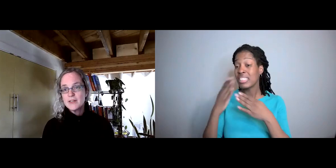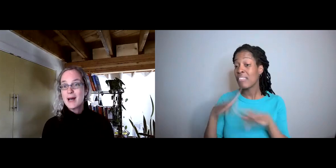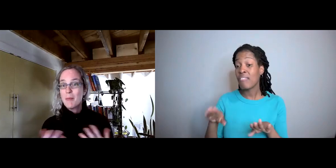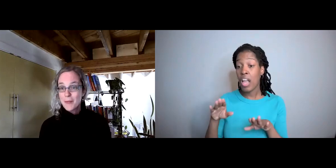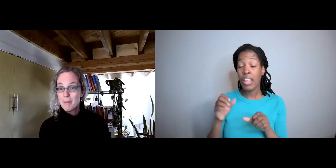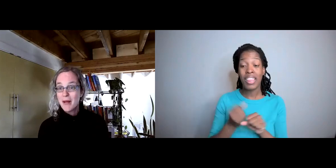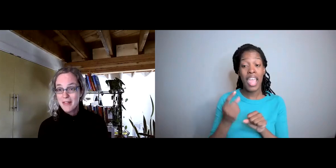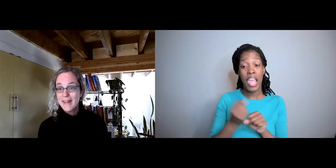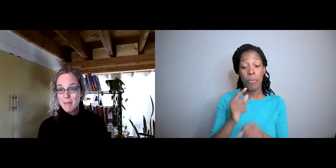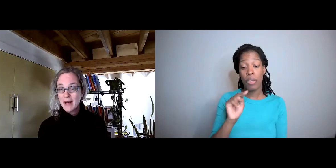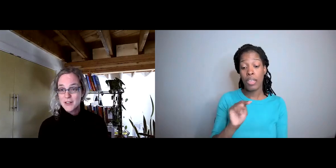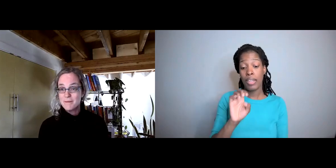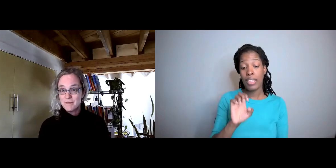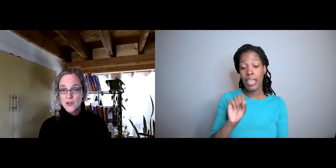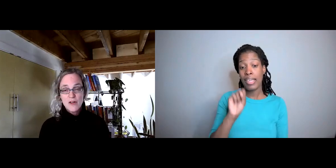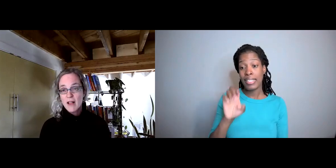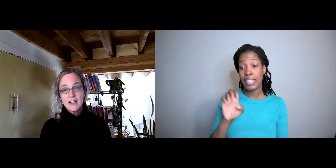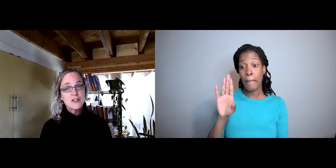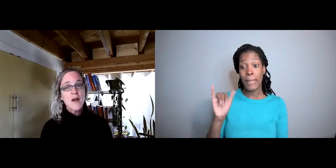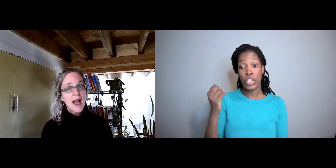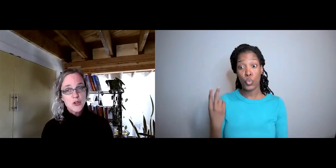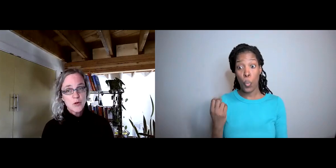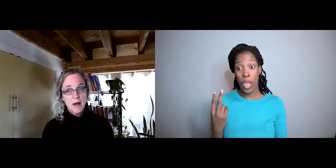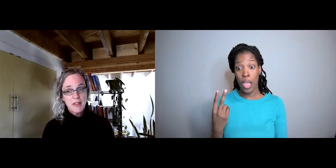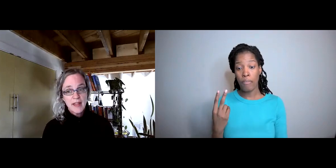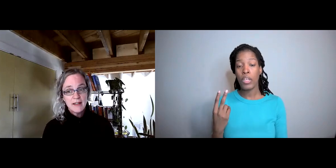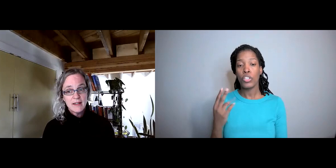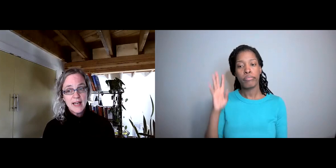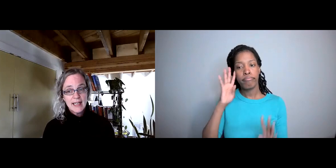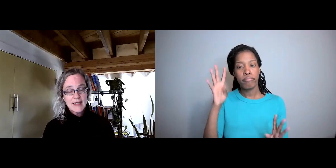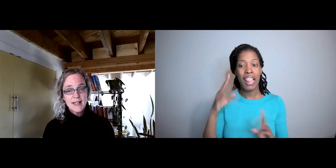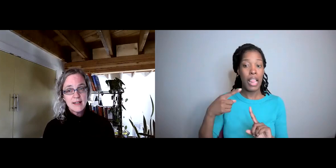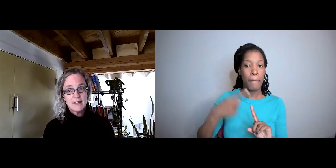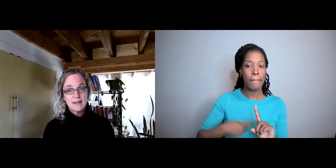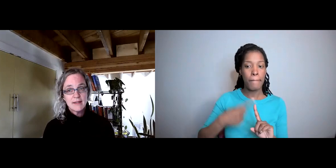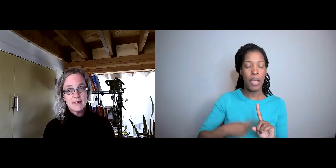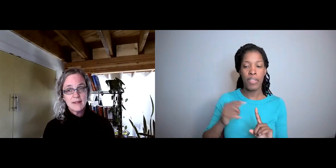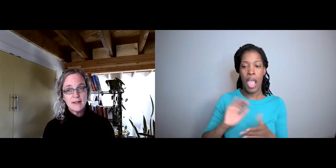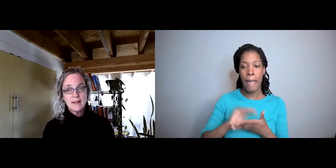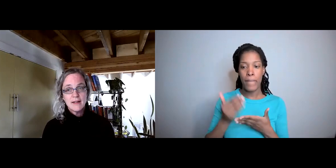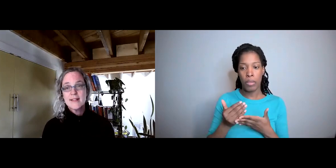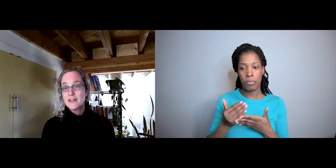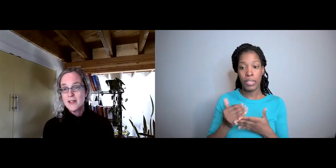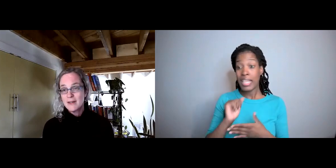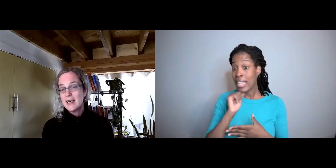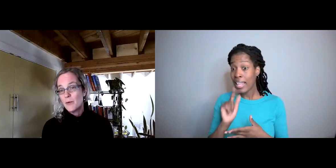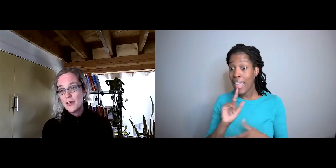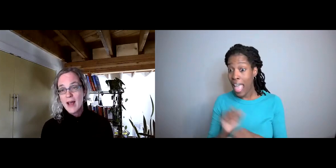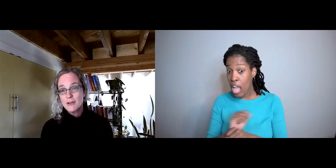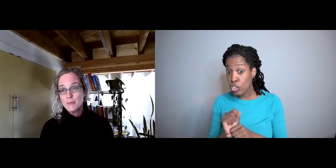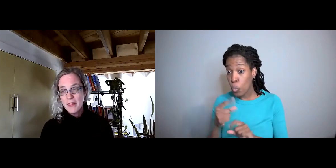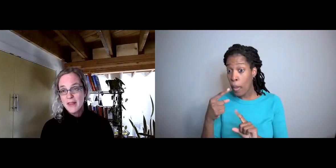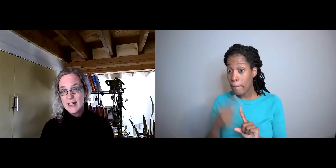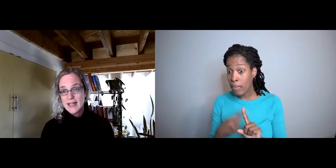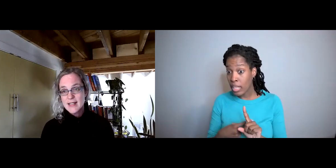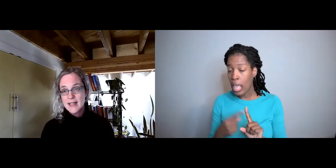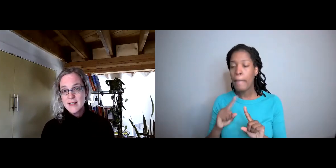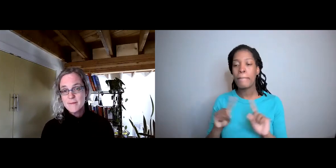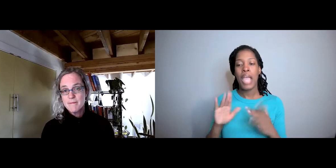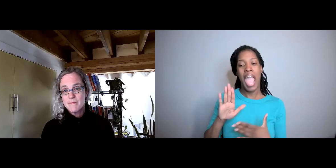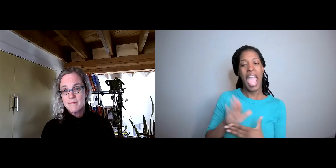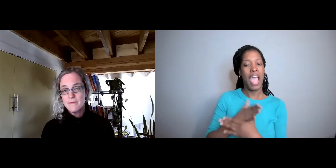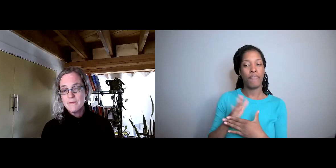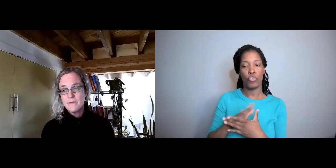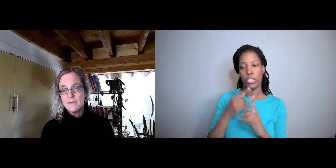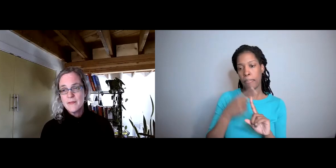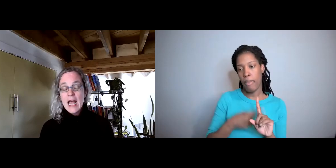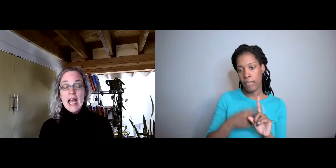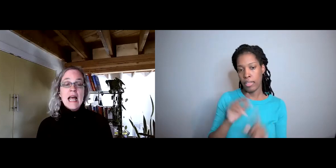the monthly amount, and they're not looking at your actual monthly, essentially looking at what your average monthly is.